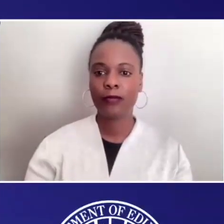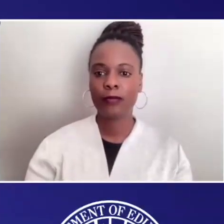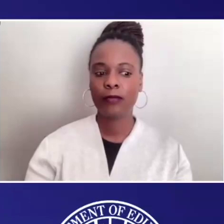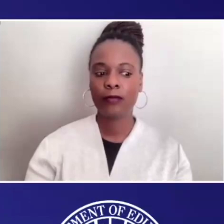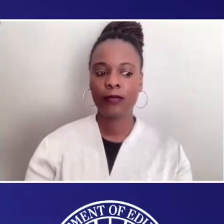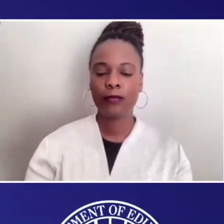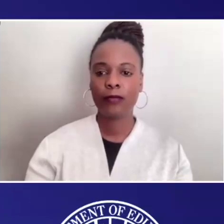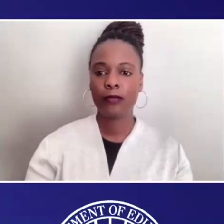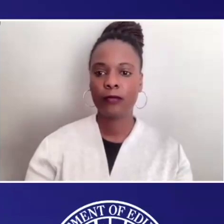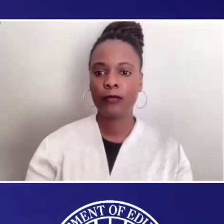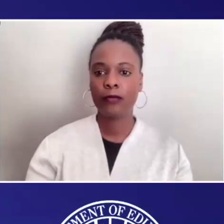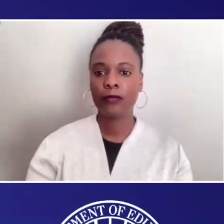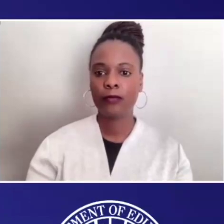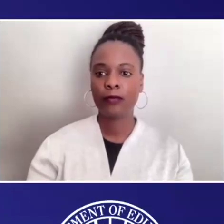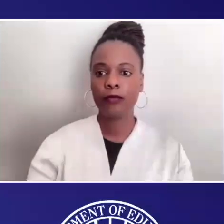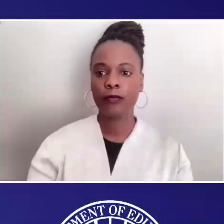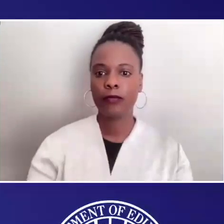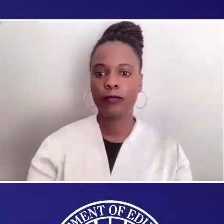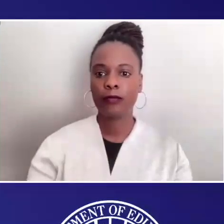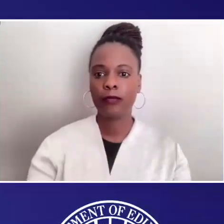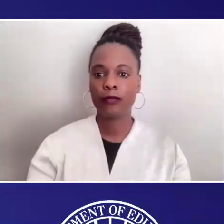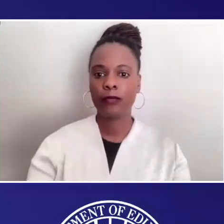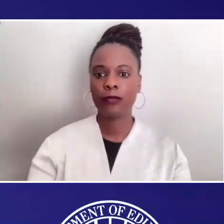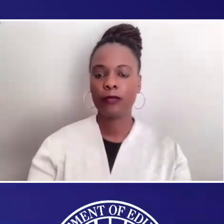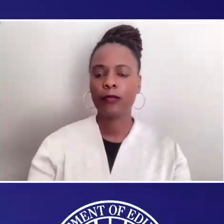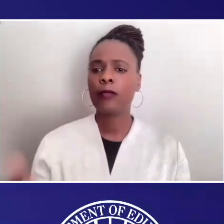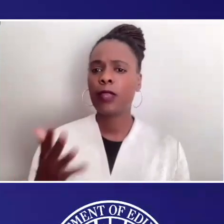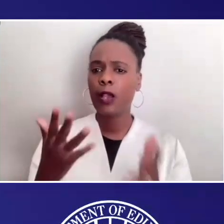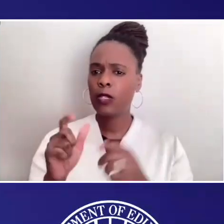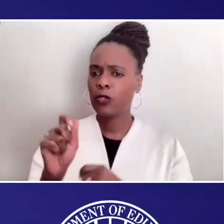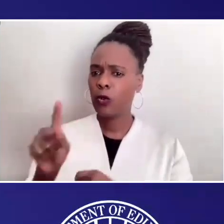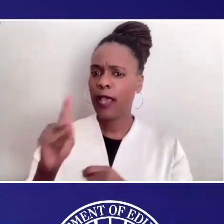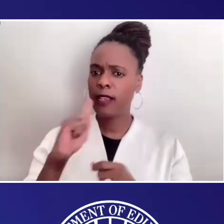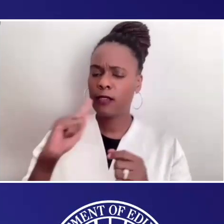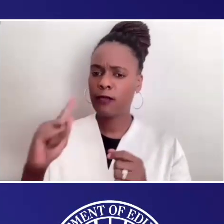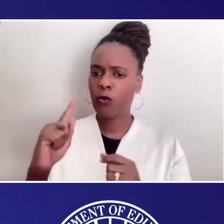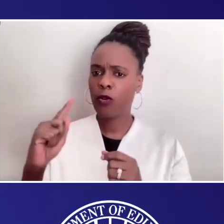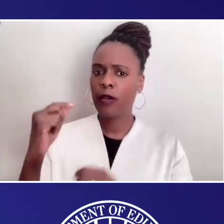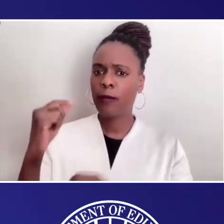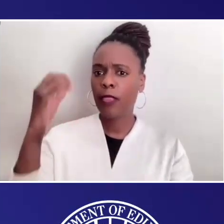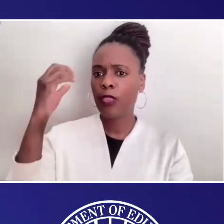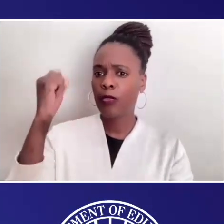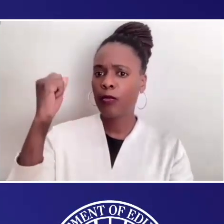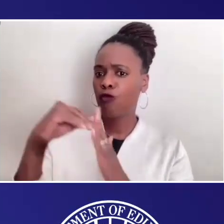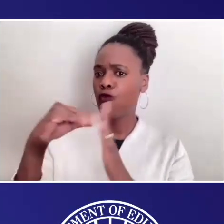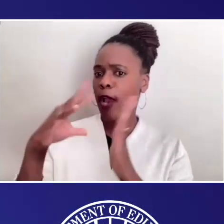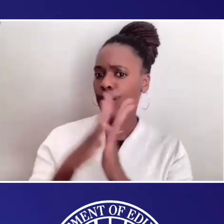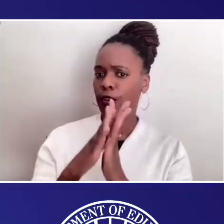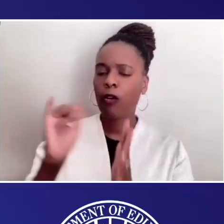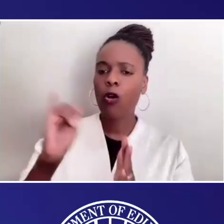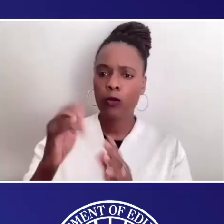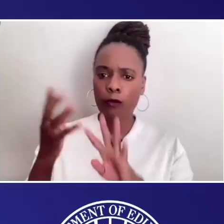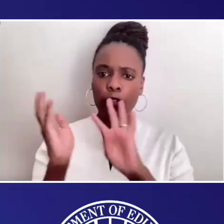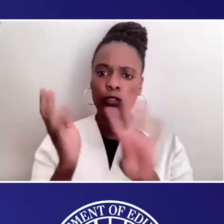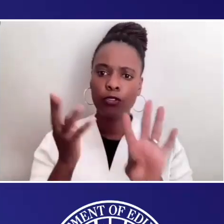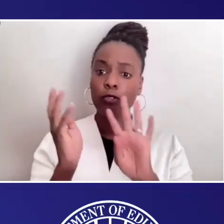I just wanted to ask for the record and for folks who are streaming this, if the Department plans to handle